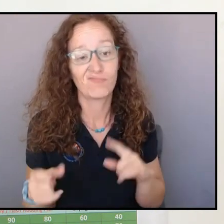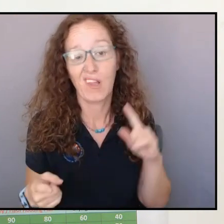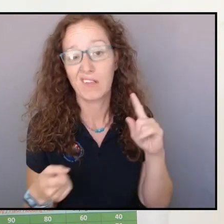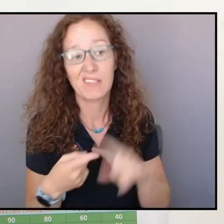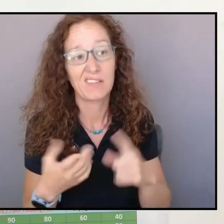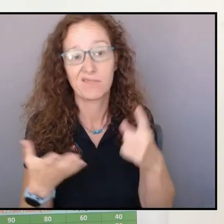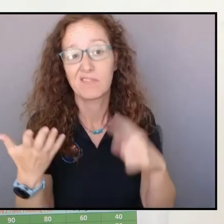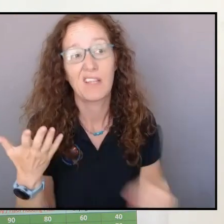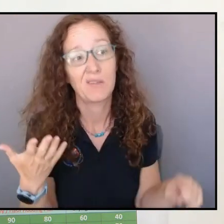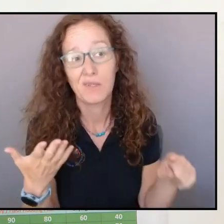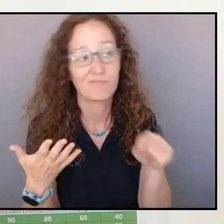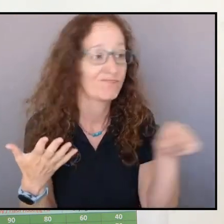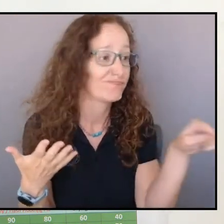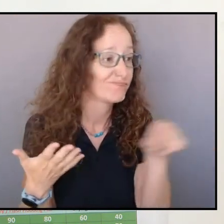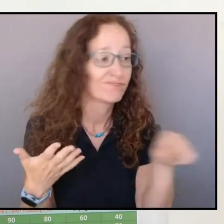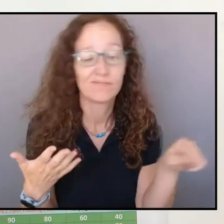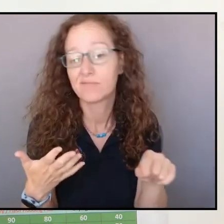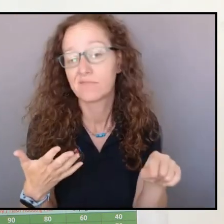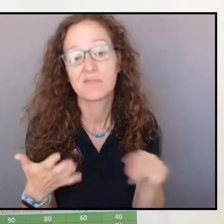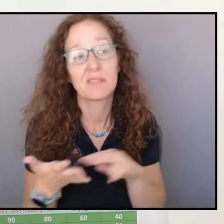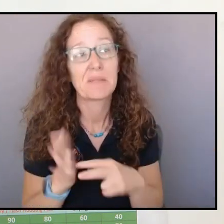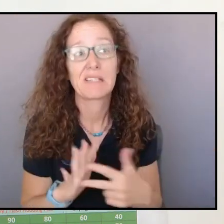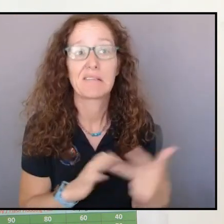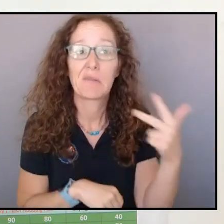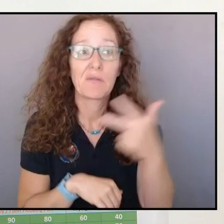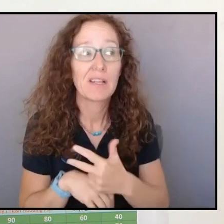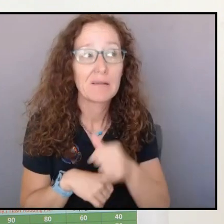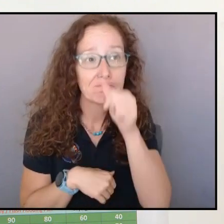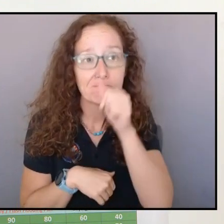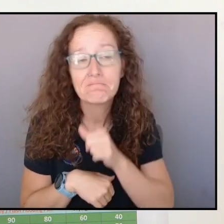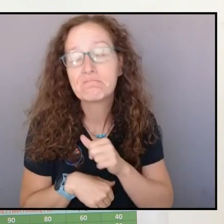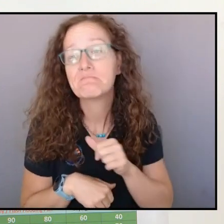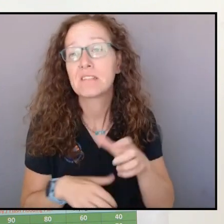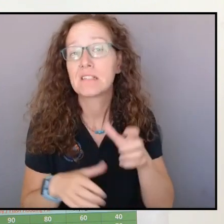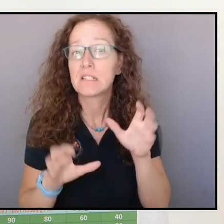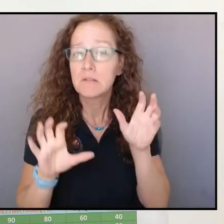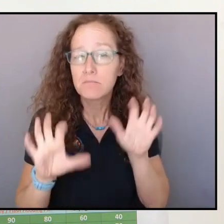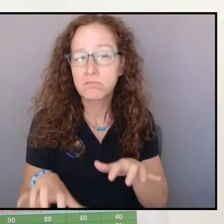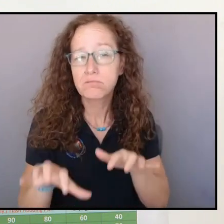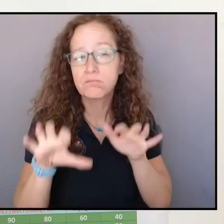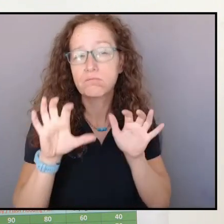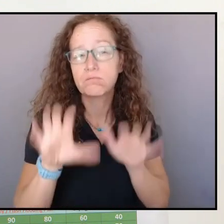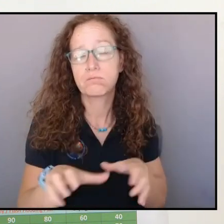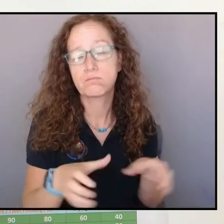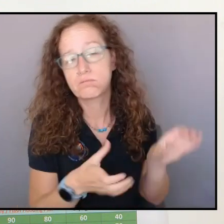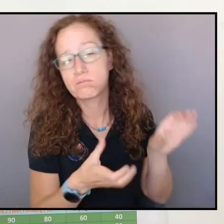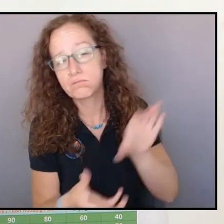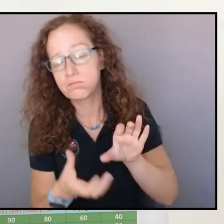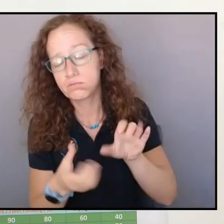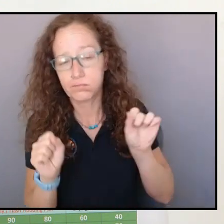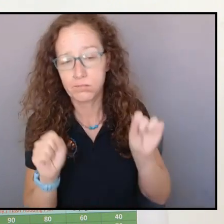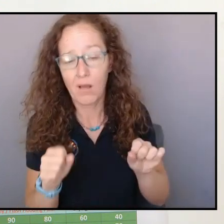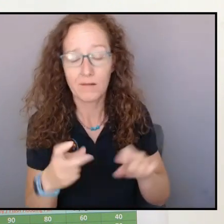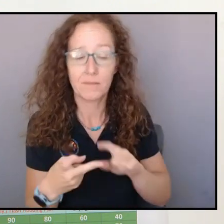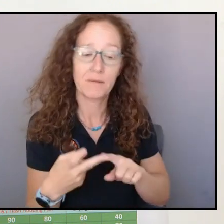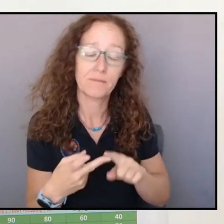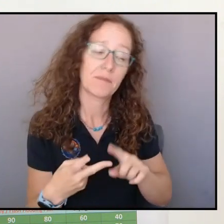going to be in for about three days of pretty heavy potential rain, flash flooding that we're going to have to watch for. But